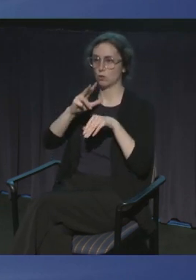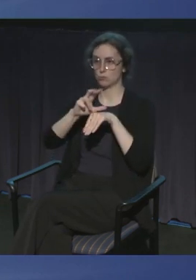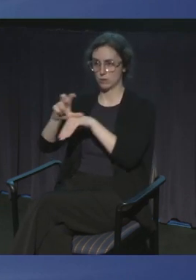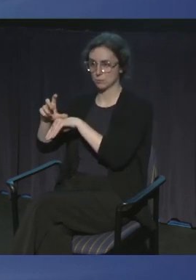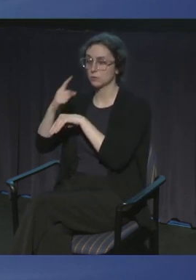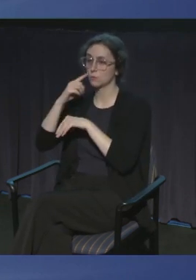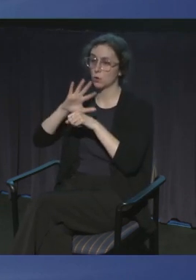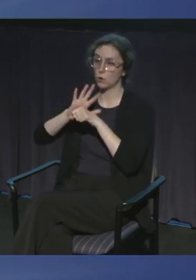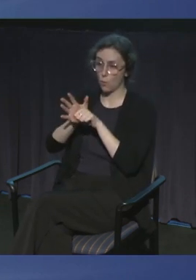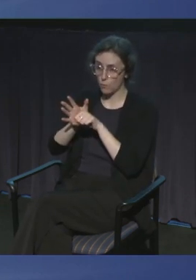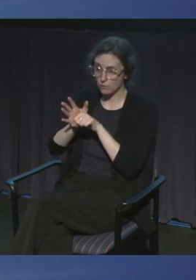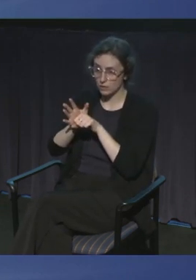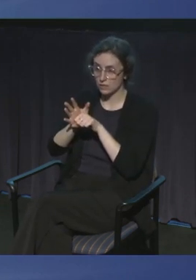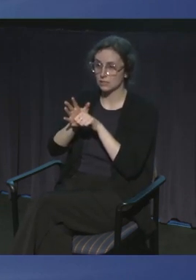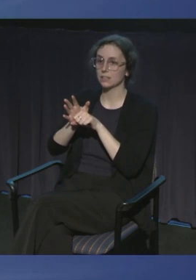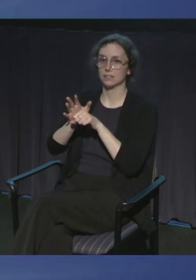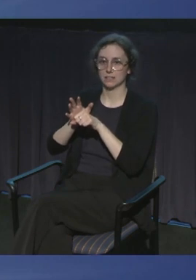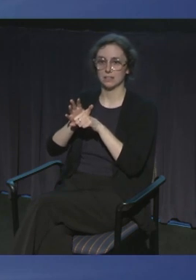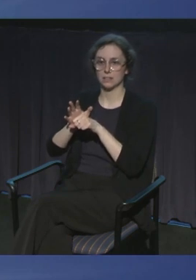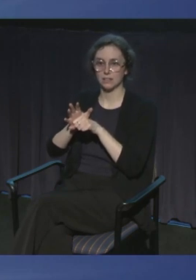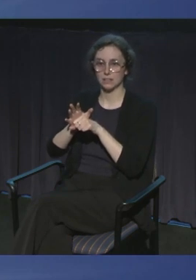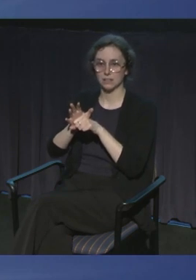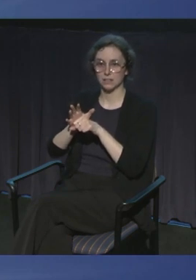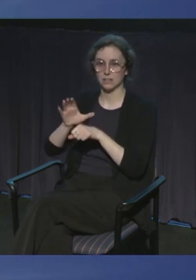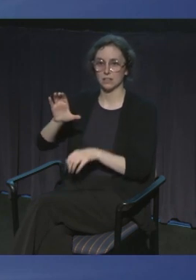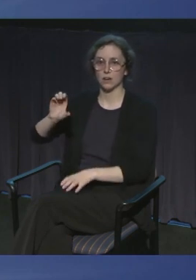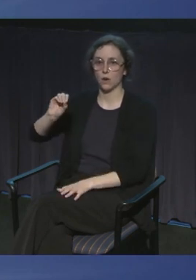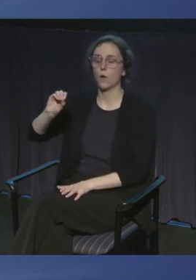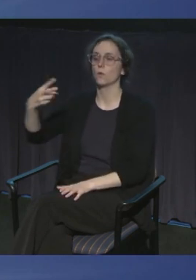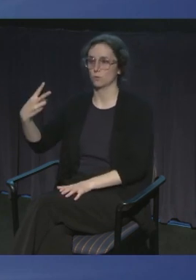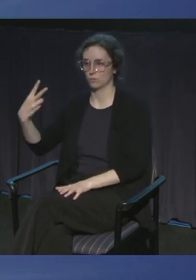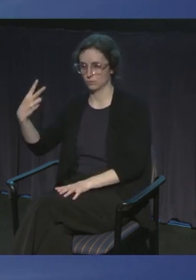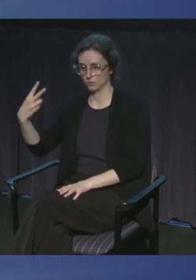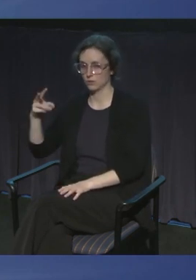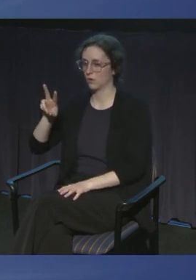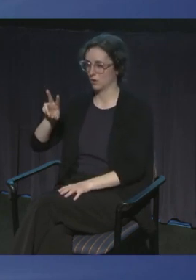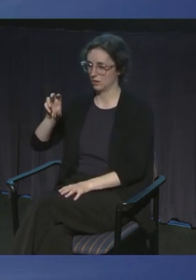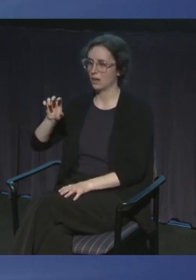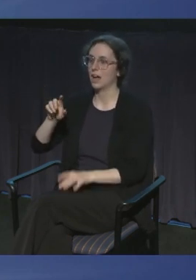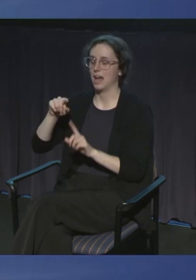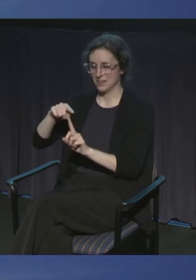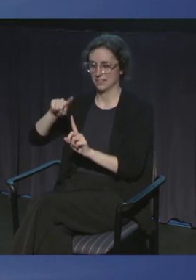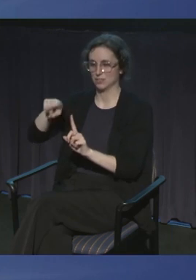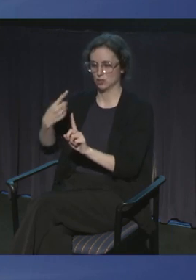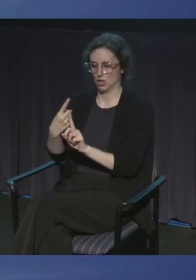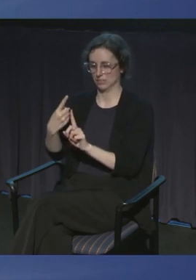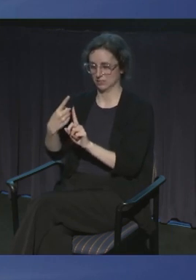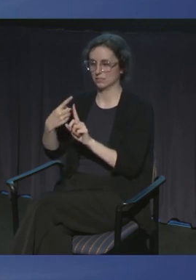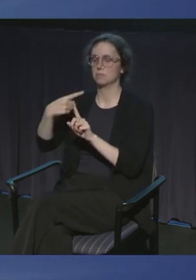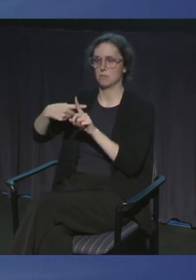EXPRESSING ALL THE RECEPTORS OF SARS-COVID-2. THIS IS SIMPLY A